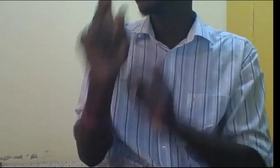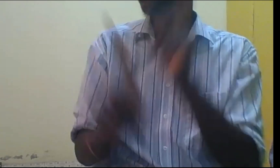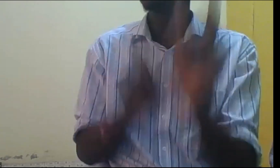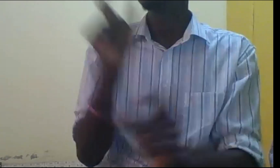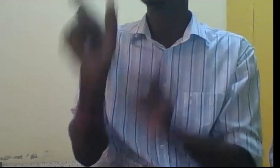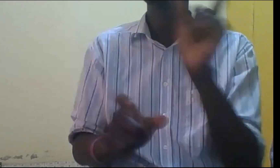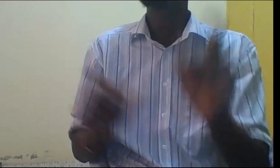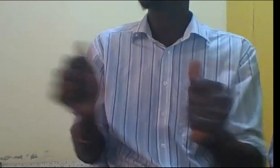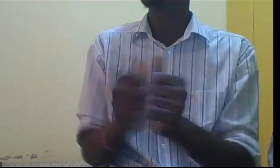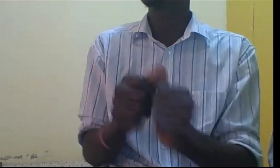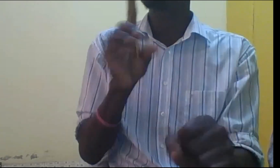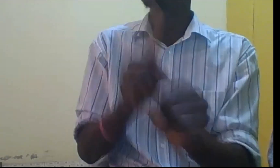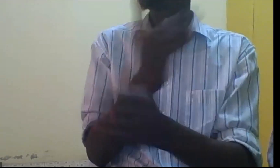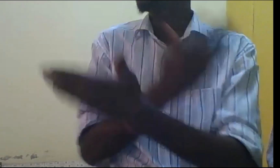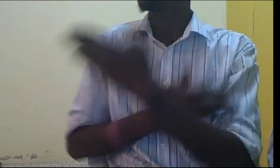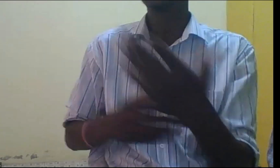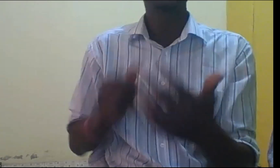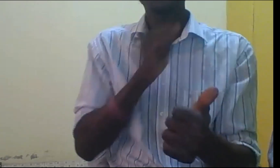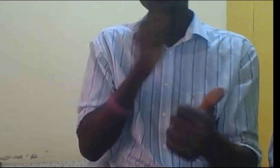We don't follow up with them to even get a job.